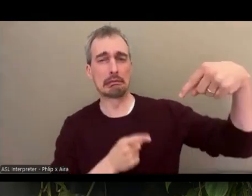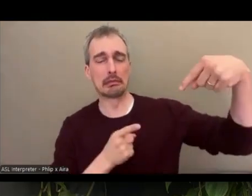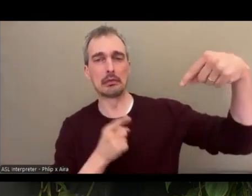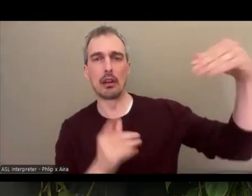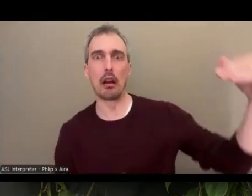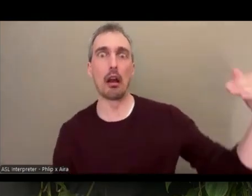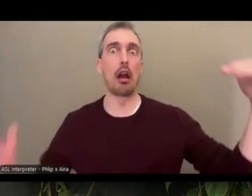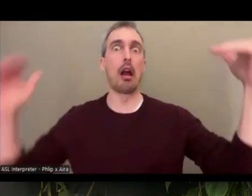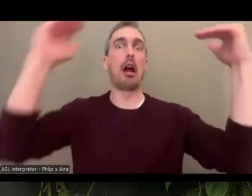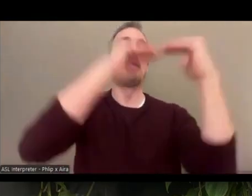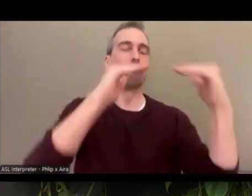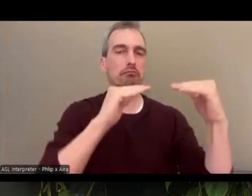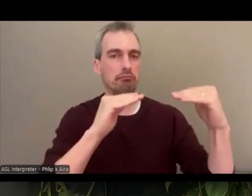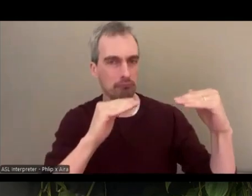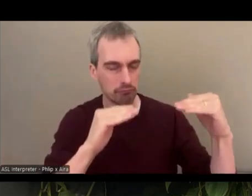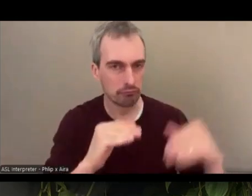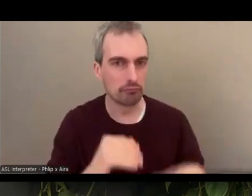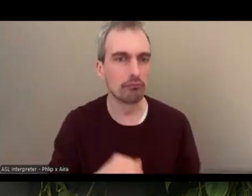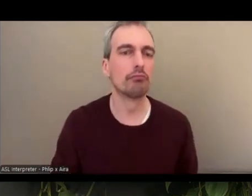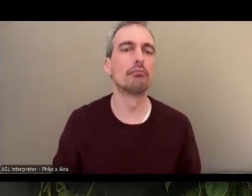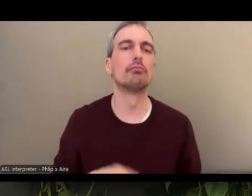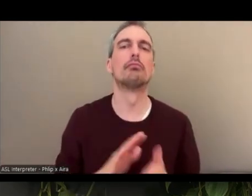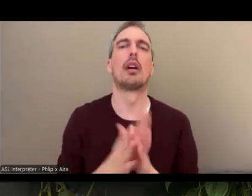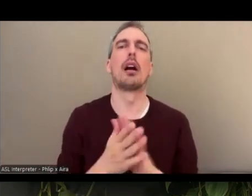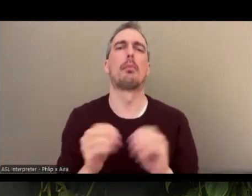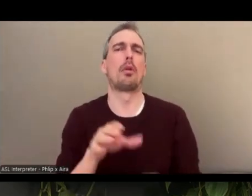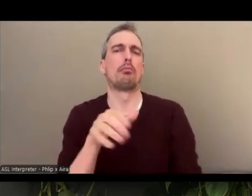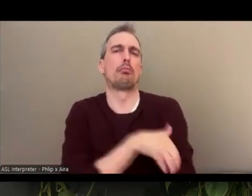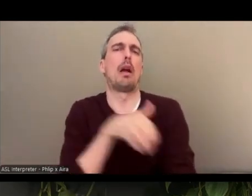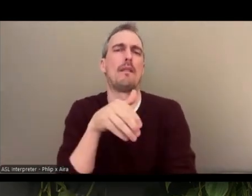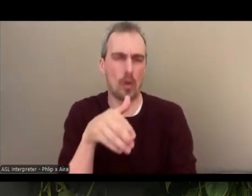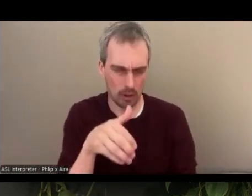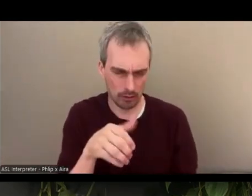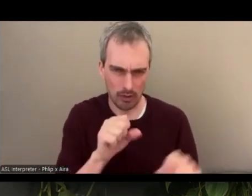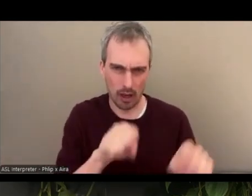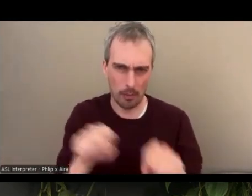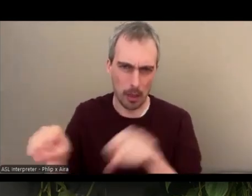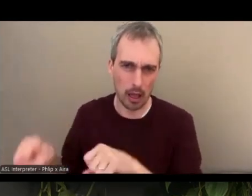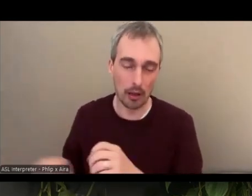at the same time... I'm a firm believer that the gold standard for how we